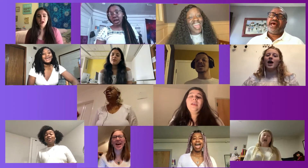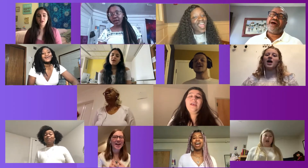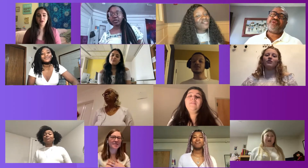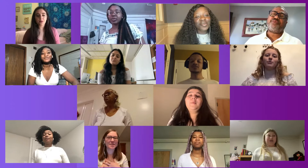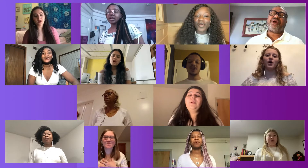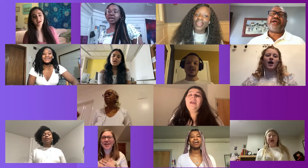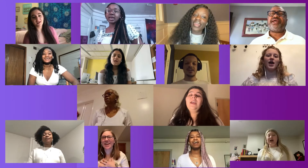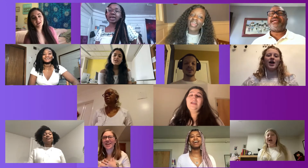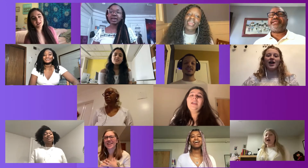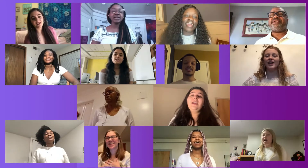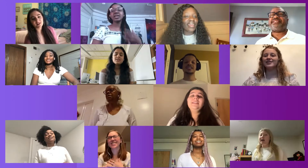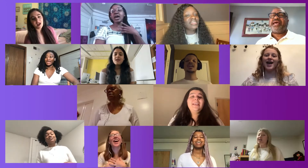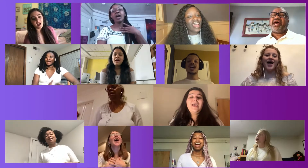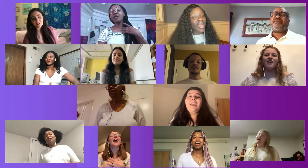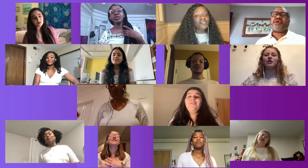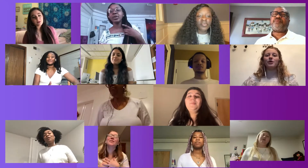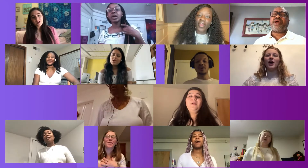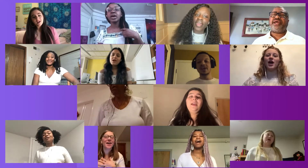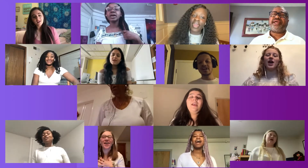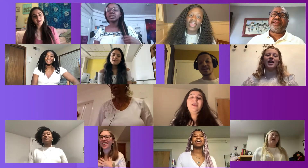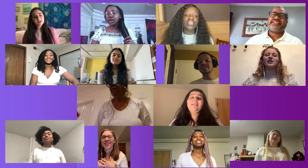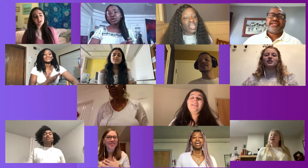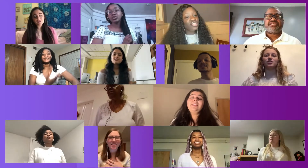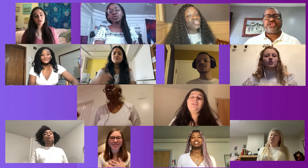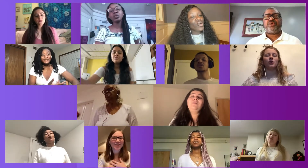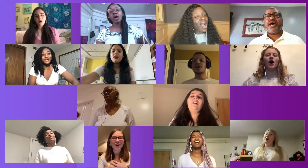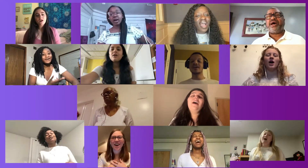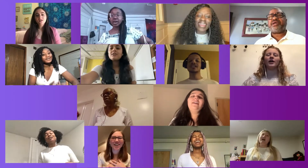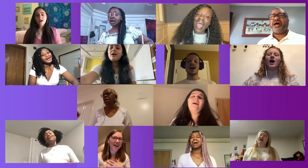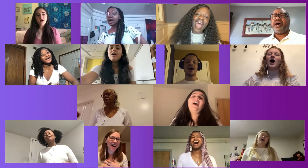Every praise, every praise is to our God